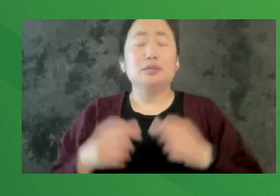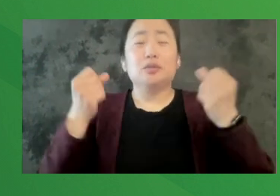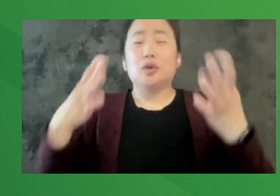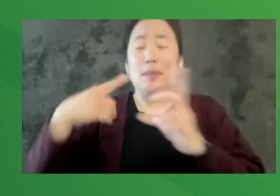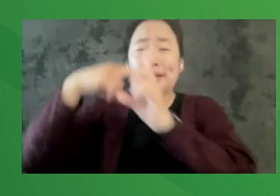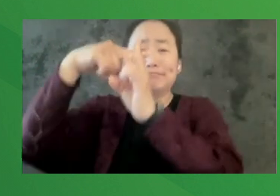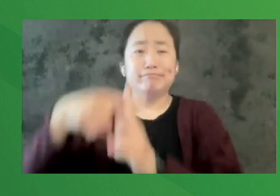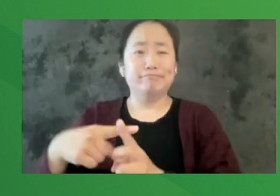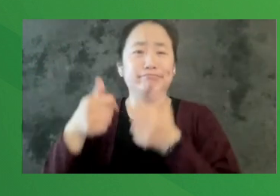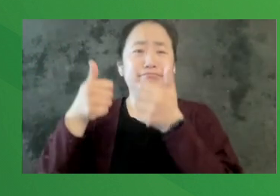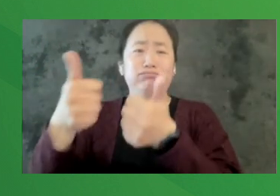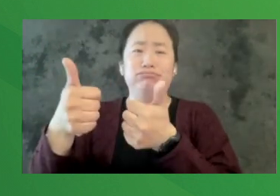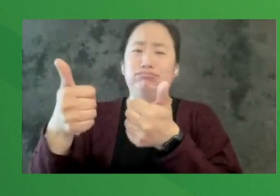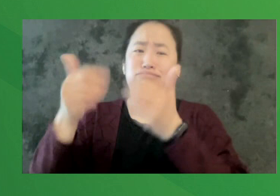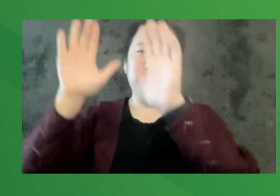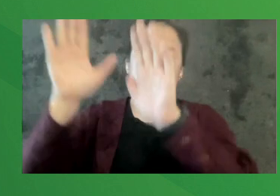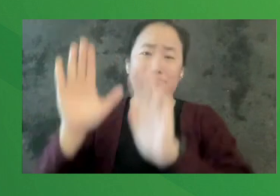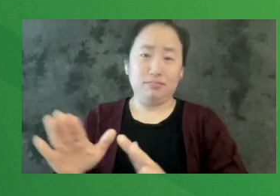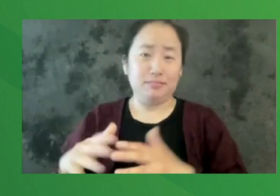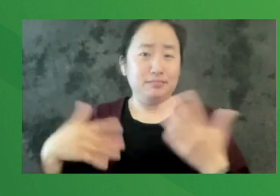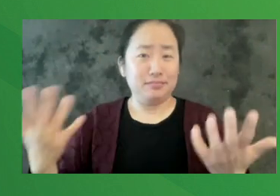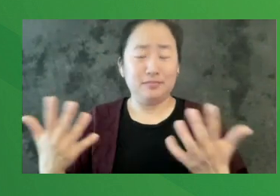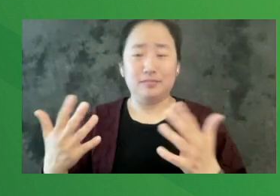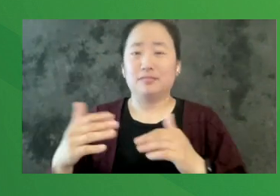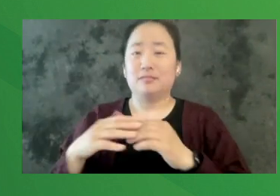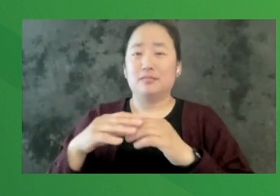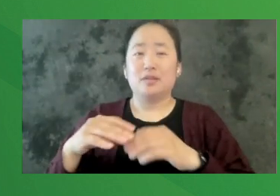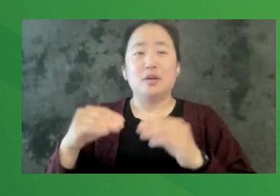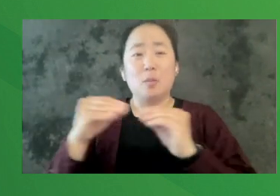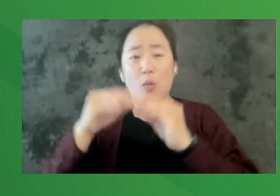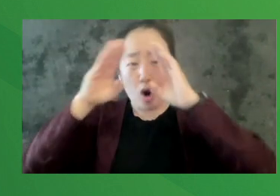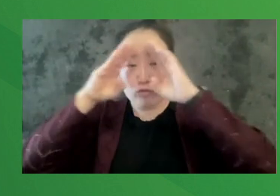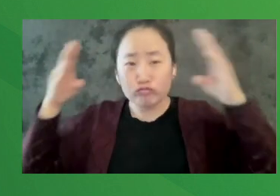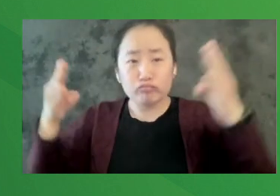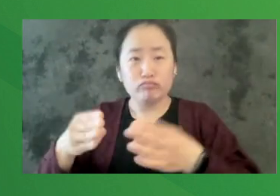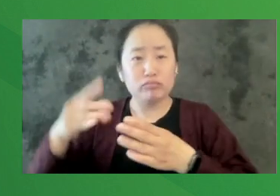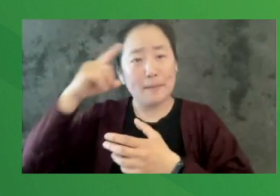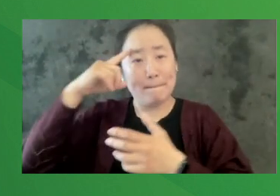super positive, including more attention to mental health and actually emphasizing some